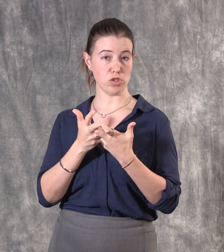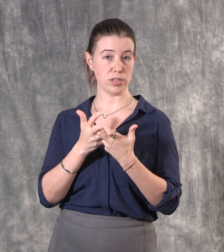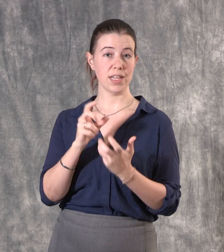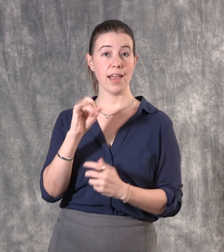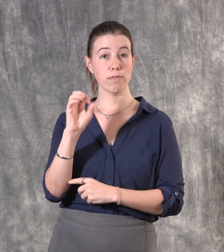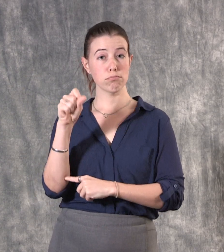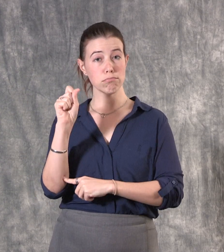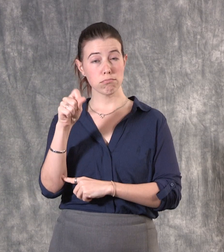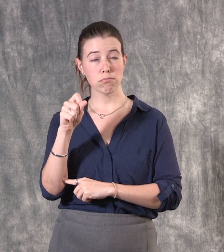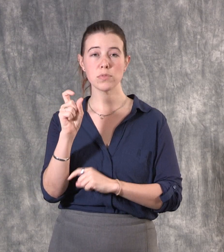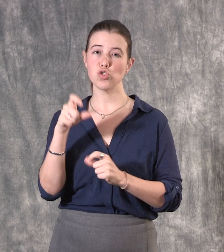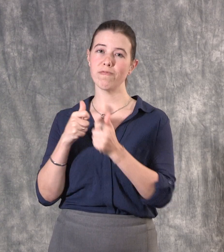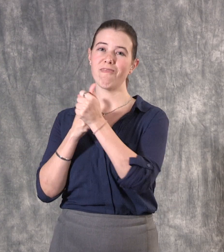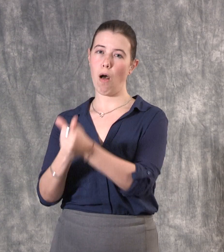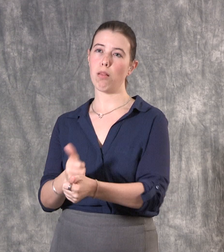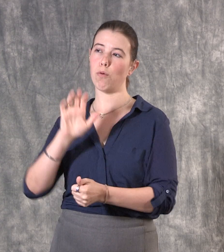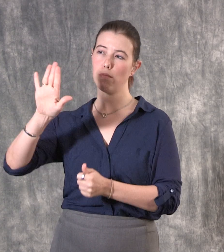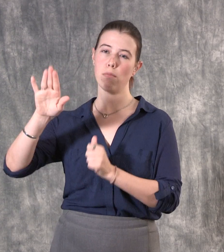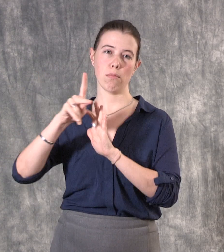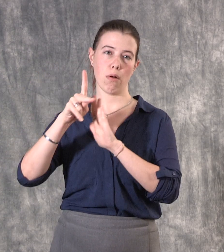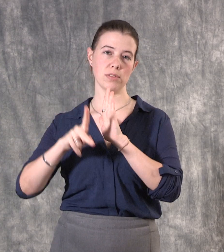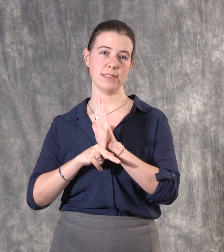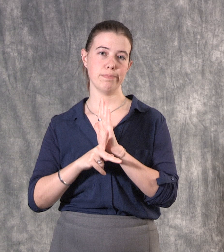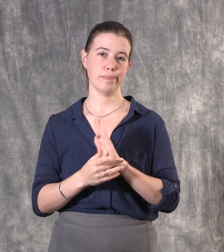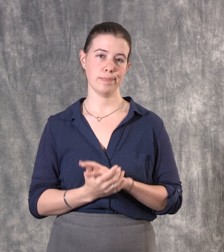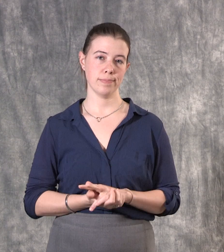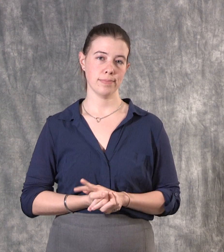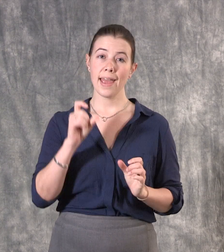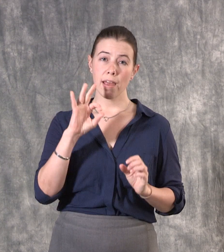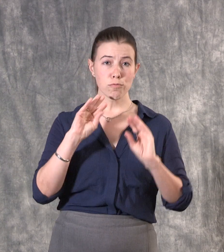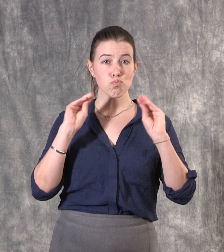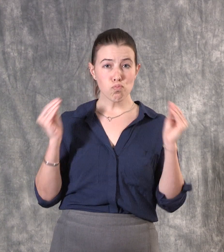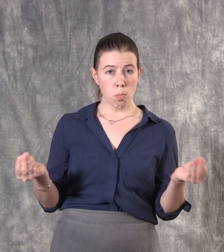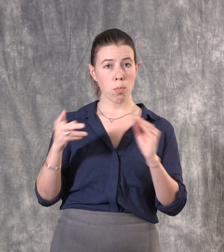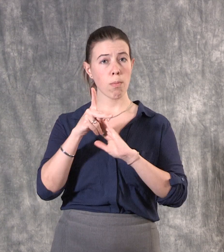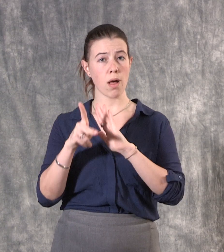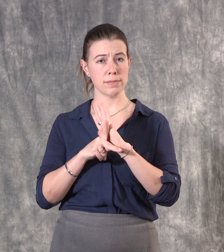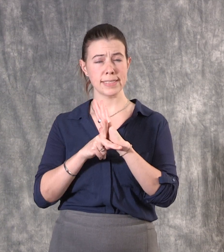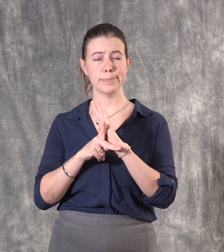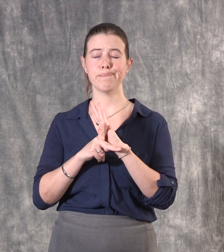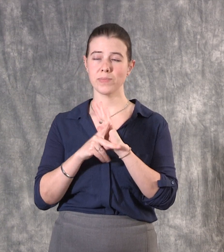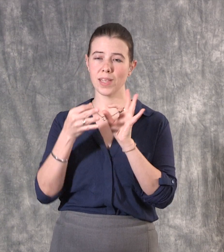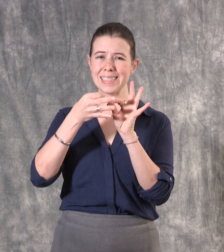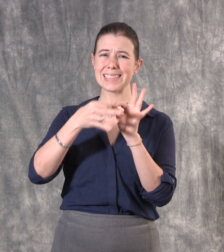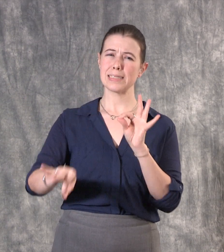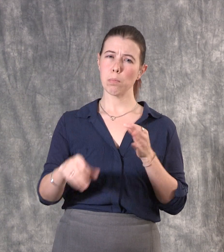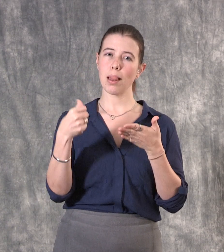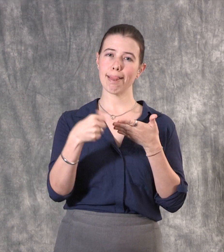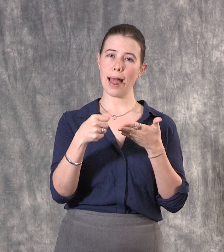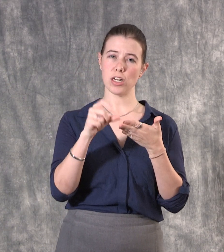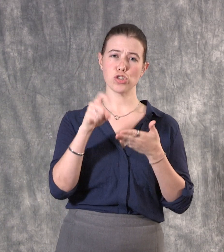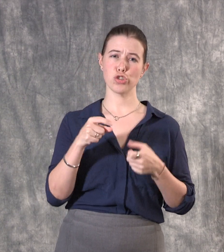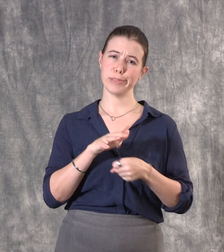accommodations, if they do you should follow the policy. If not, this simple